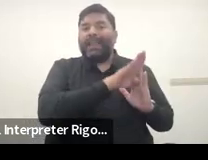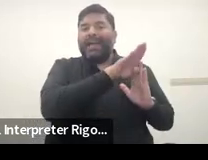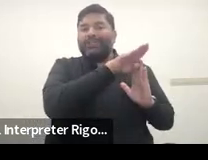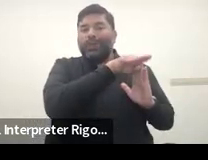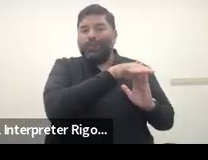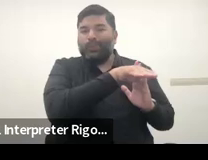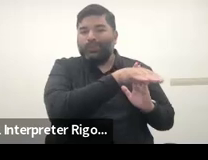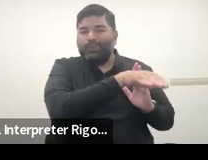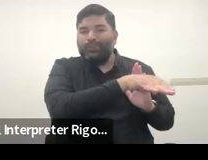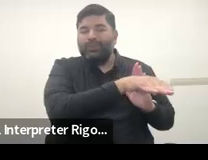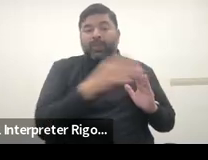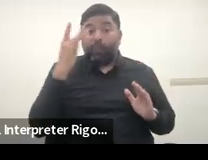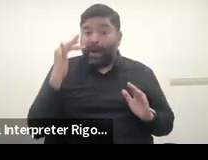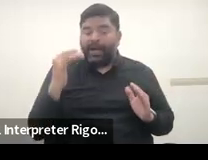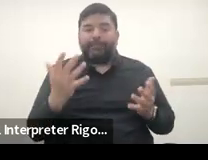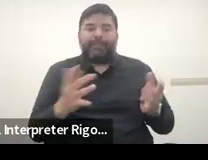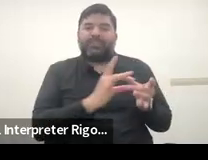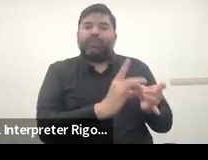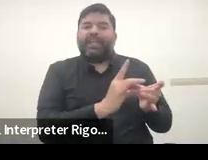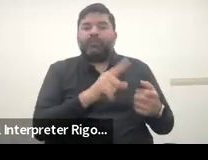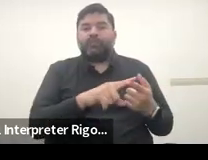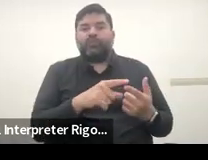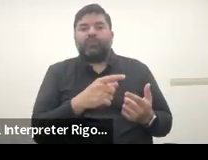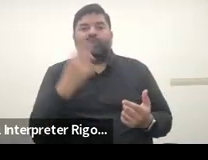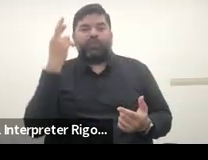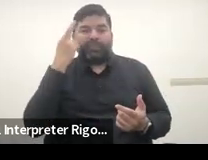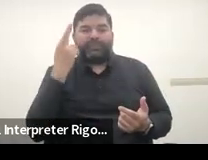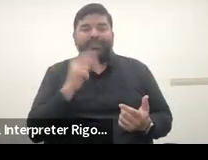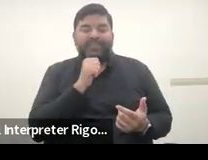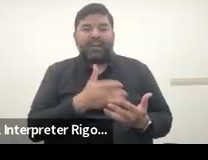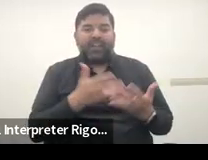probably related to the fact that there's not a lot of you know there's not a lot of examples for